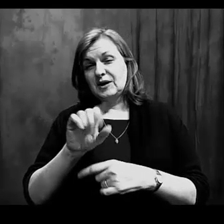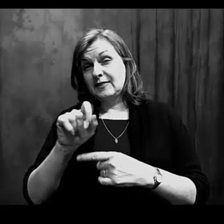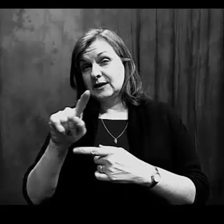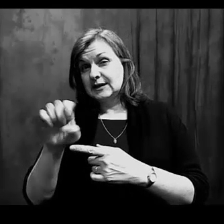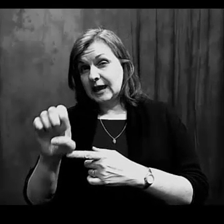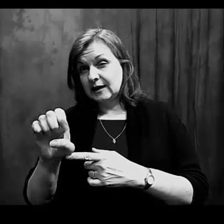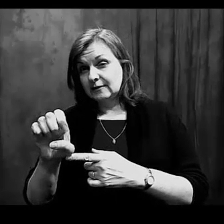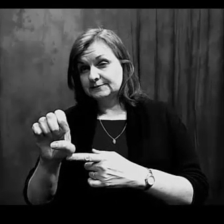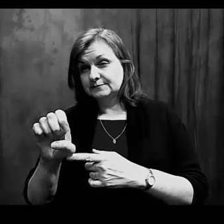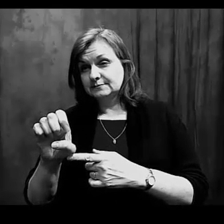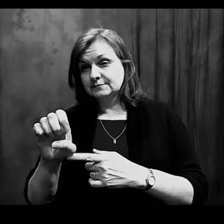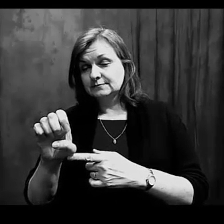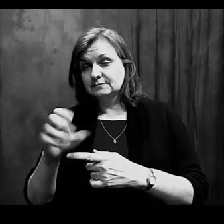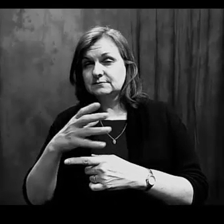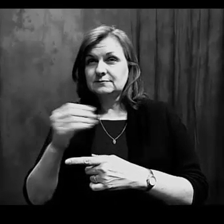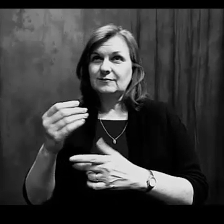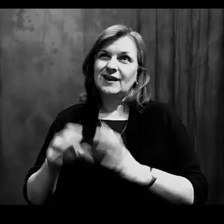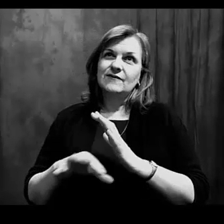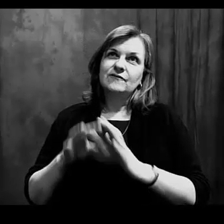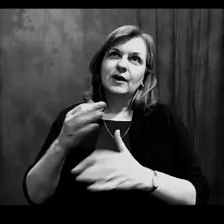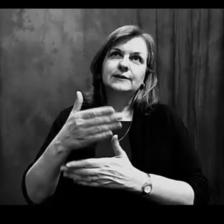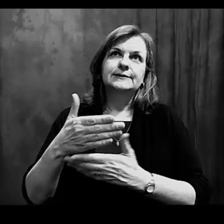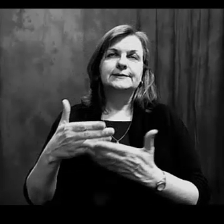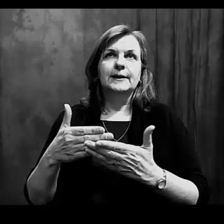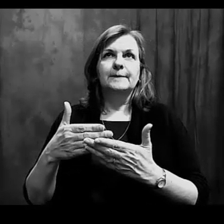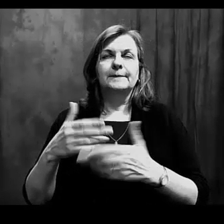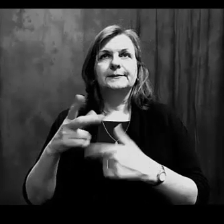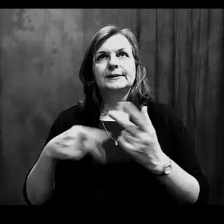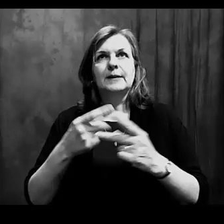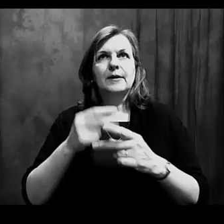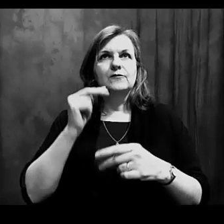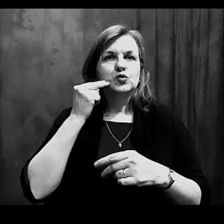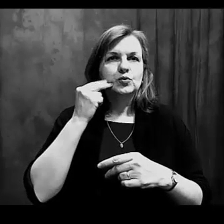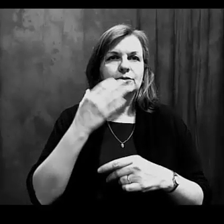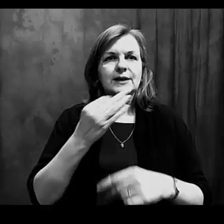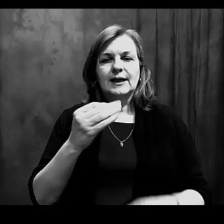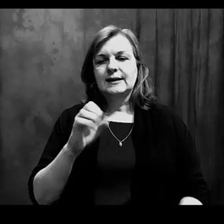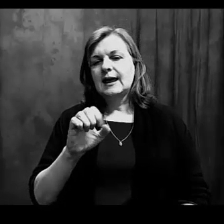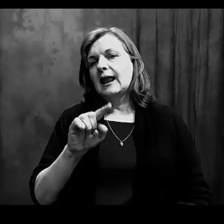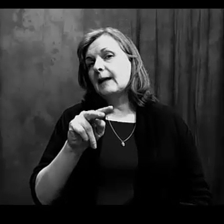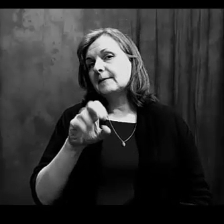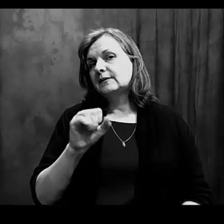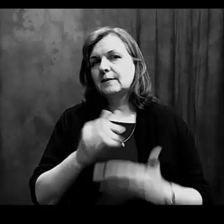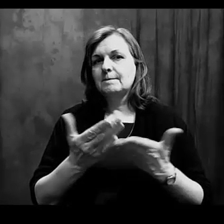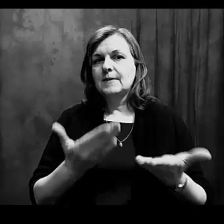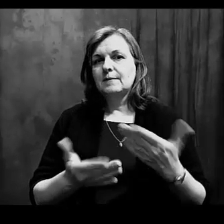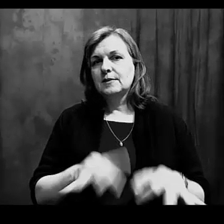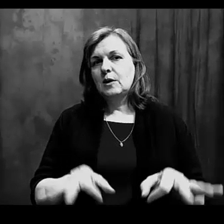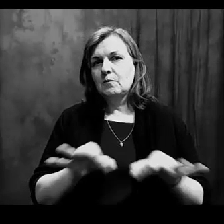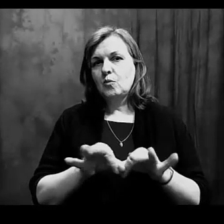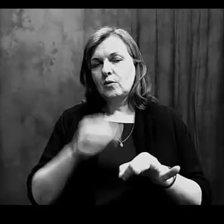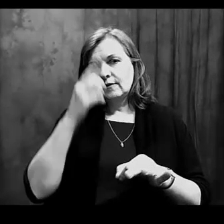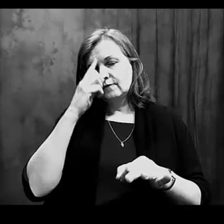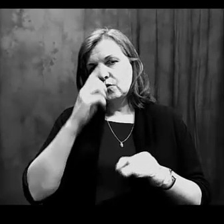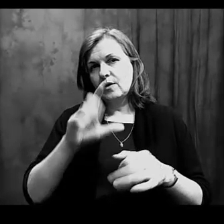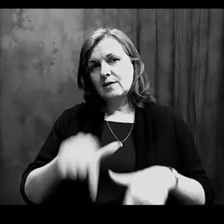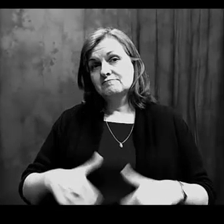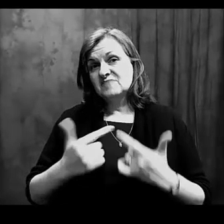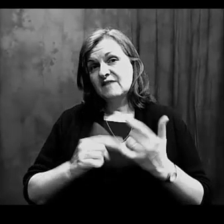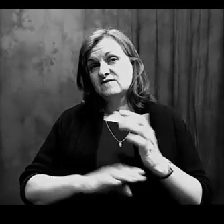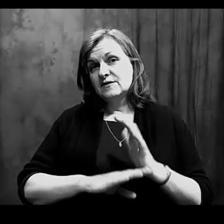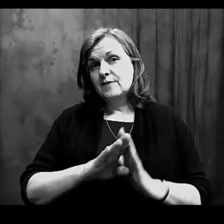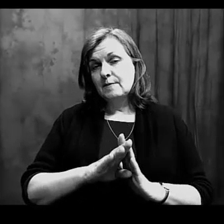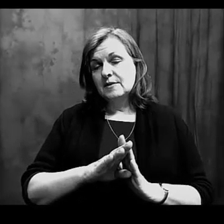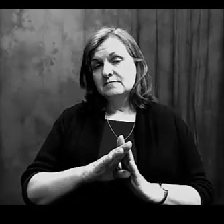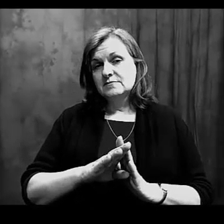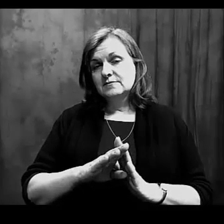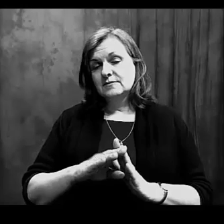and find some signature of nutrients and elements that might be important for the development of life